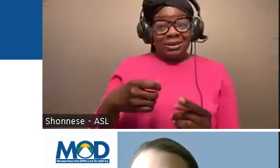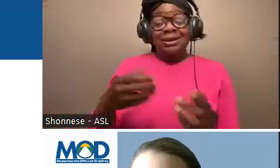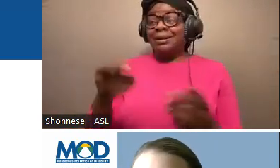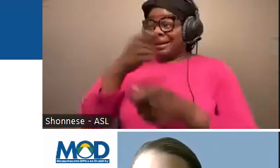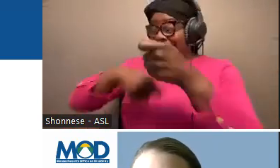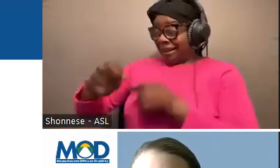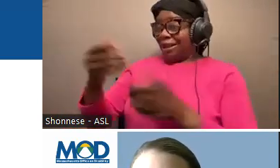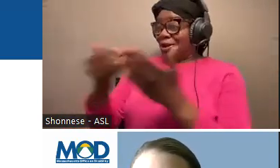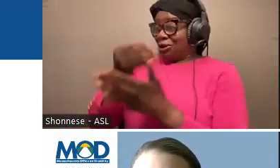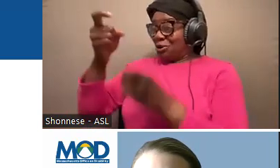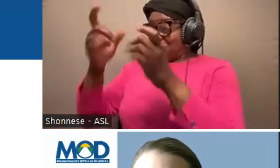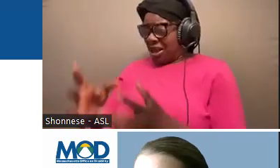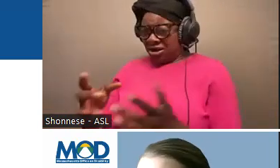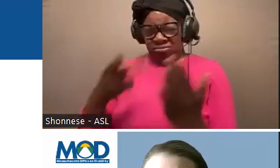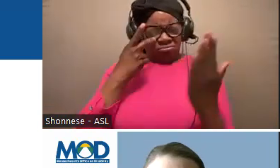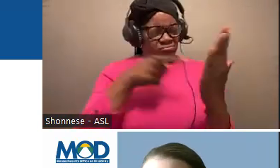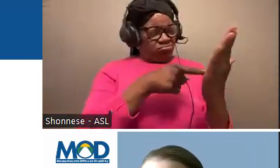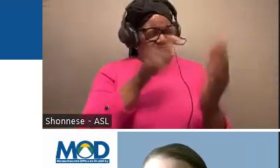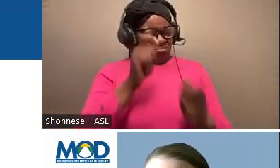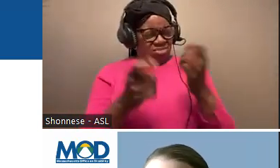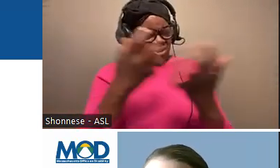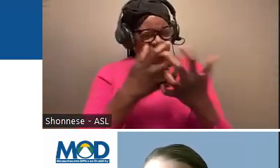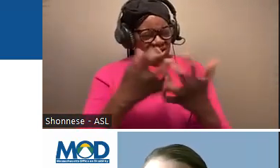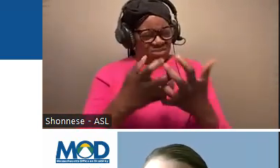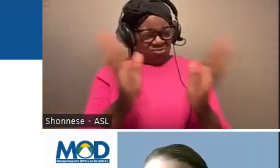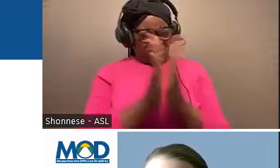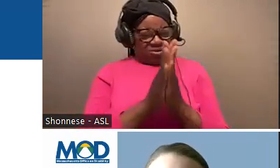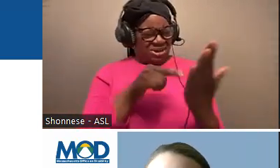looks at the accommodation request and says this is not at all what we're doing right now.